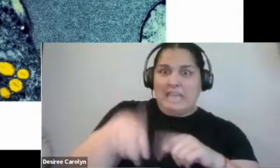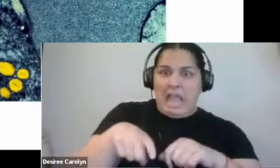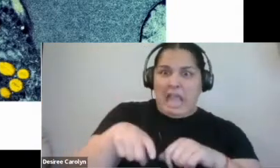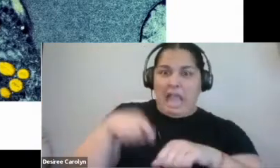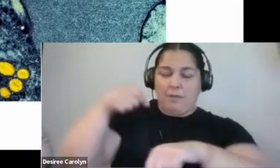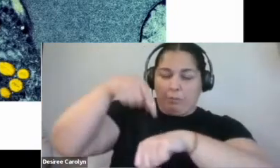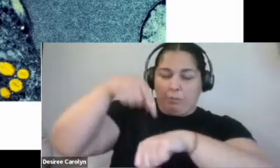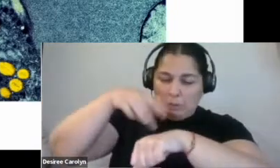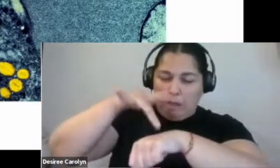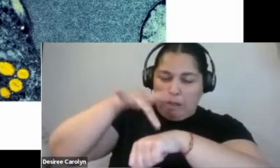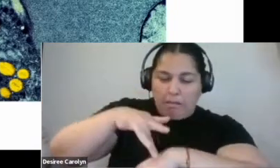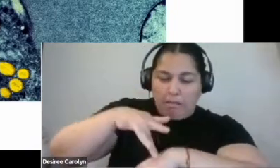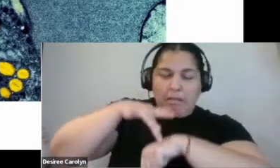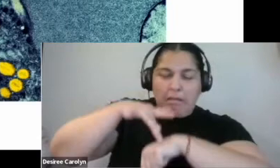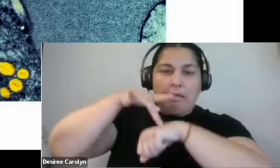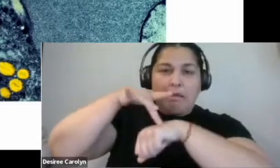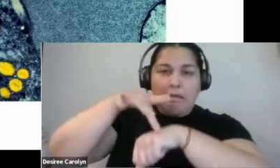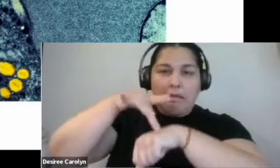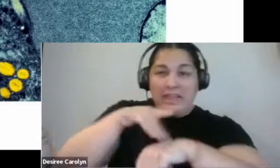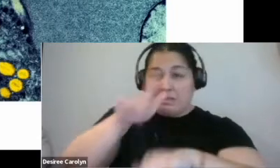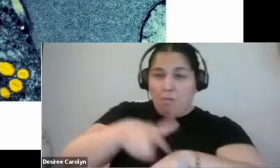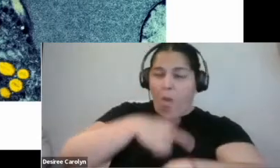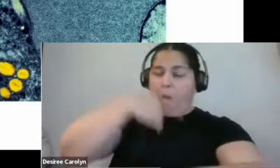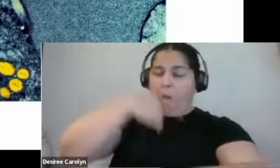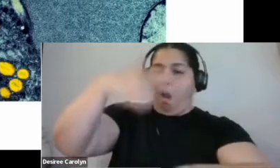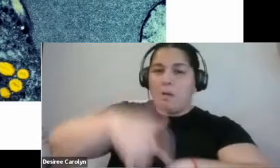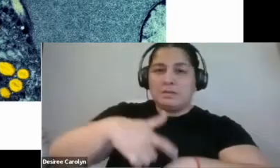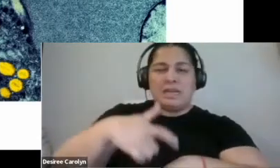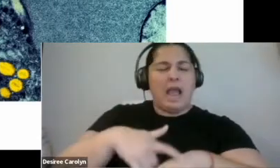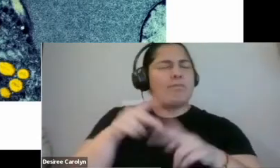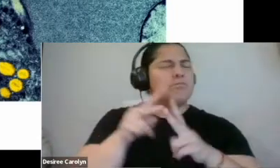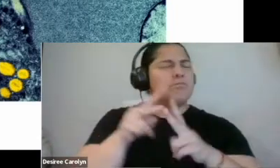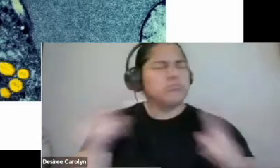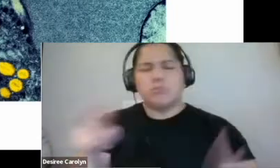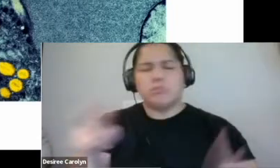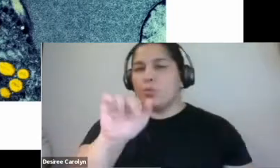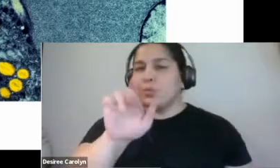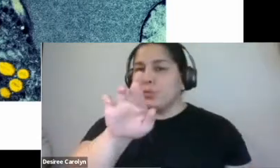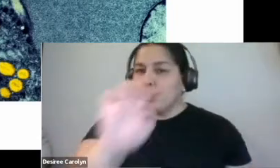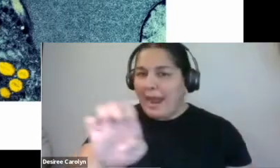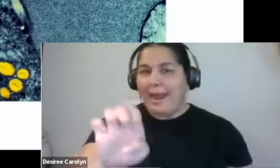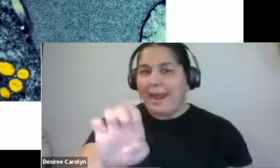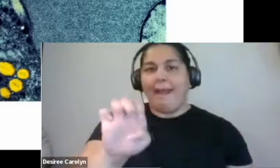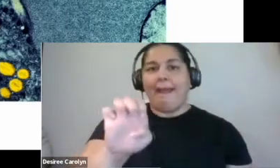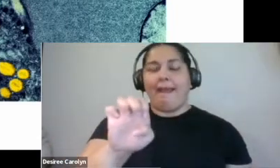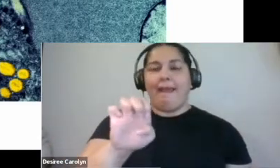is extremely unlikely that somebody will get MPOX from just you know riding the subway or the bus.